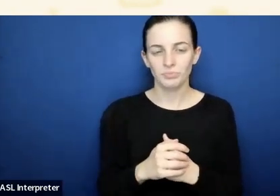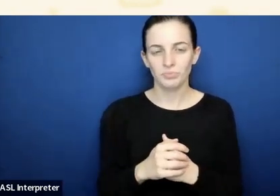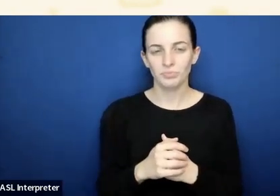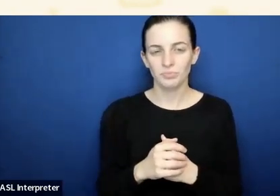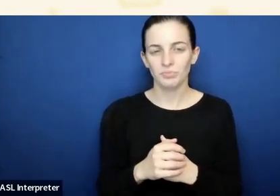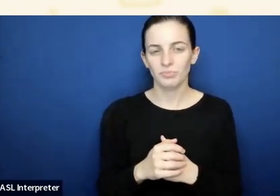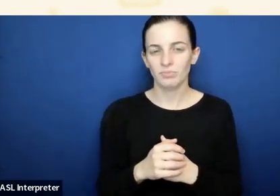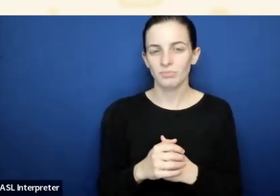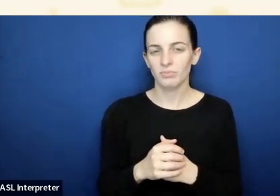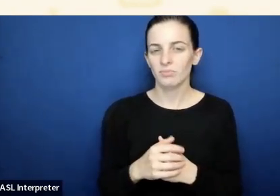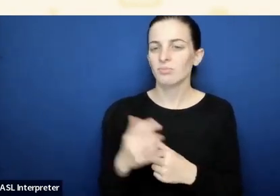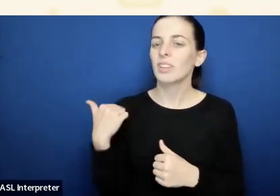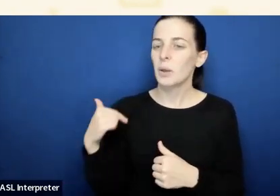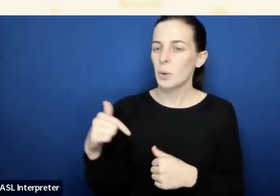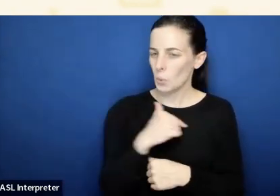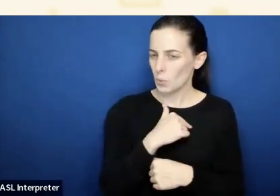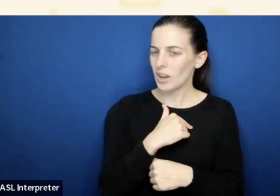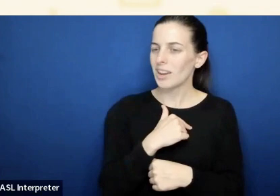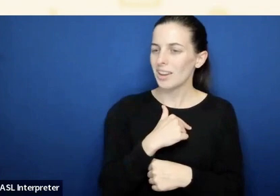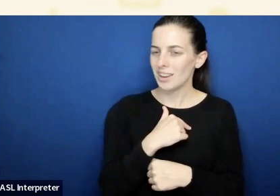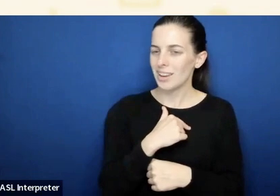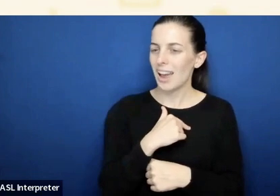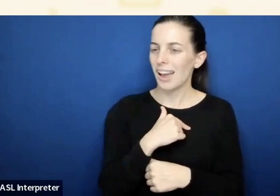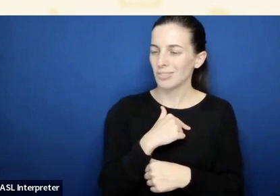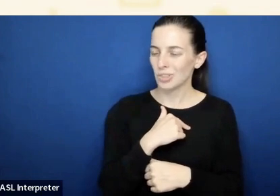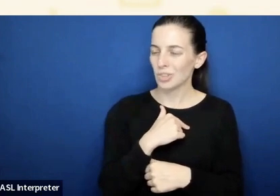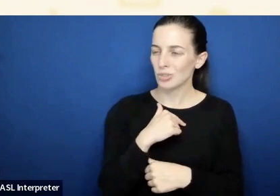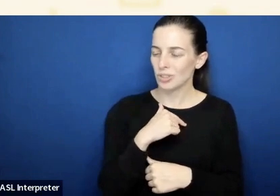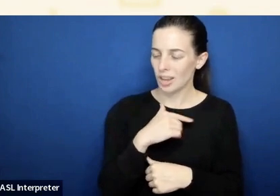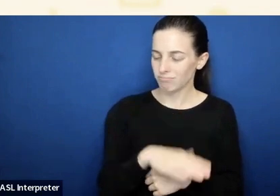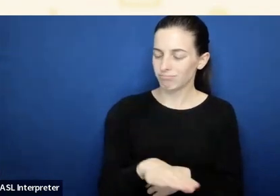We are confronted with the reality that invisible illness